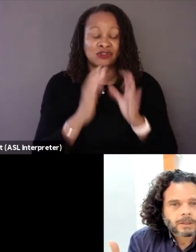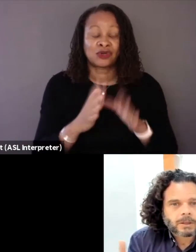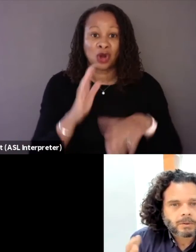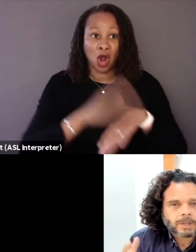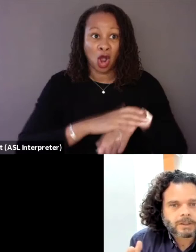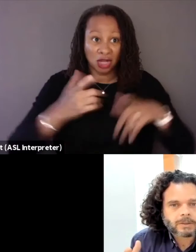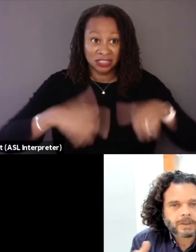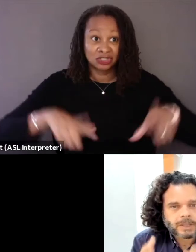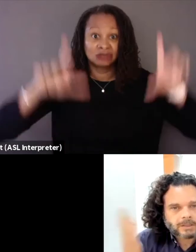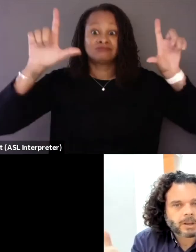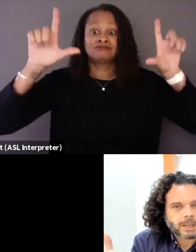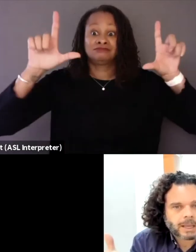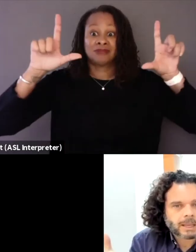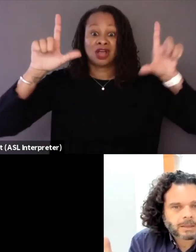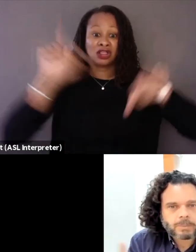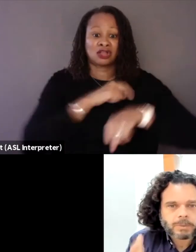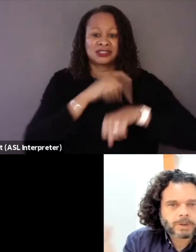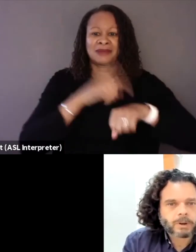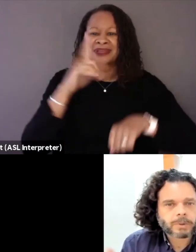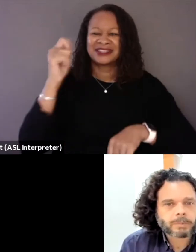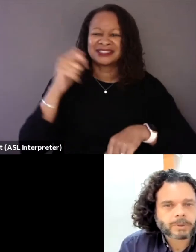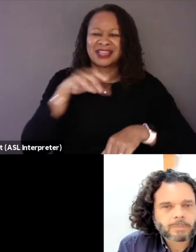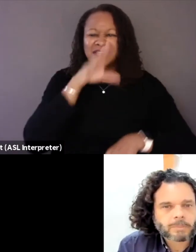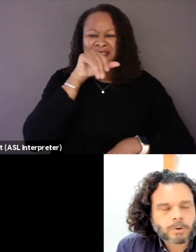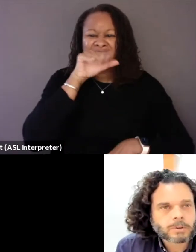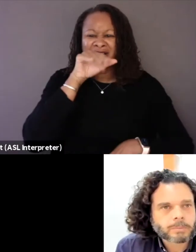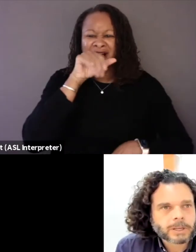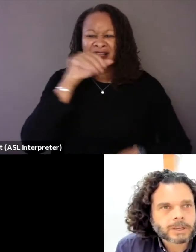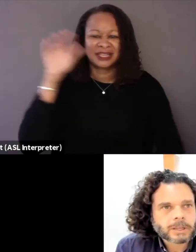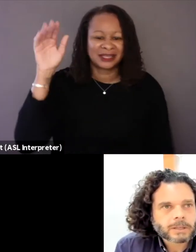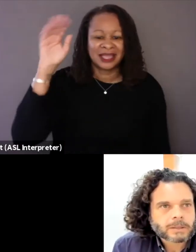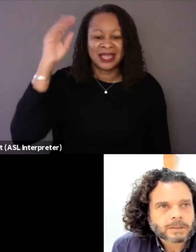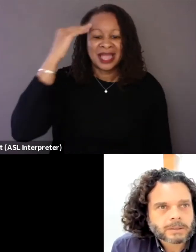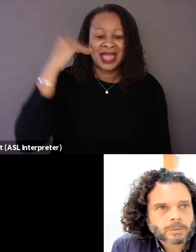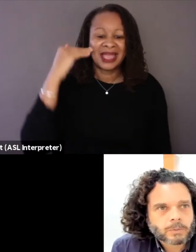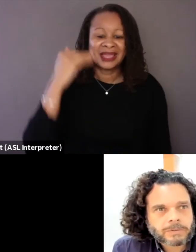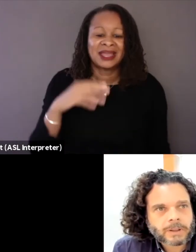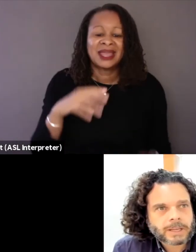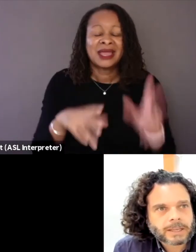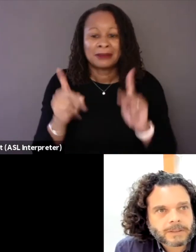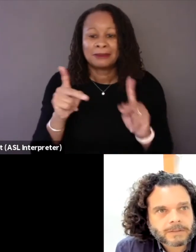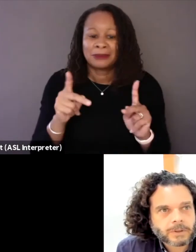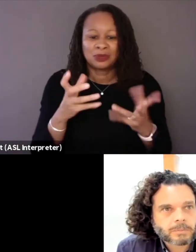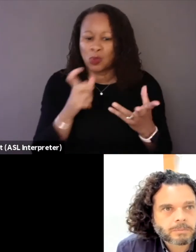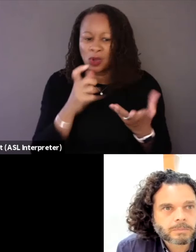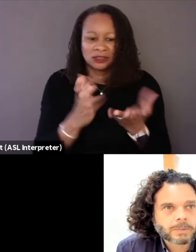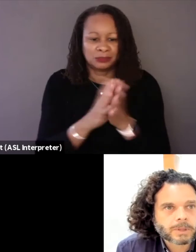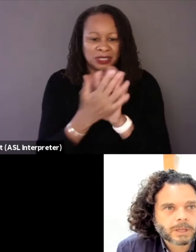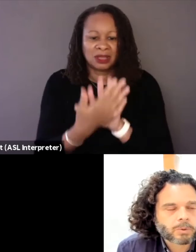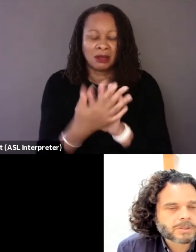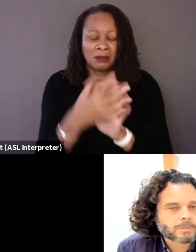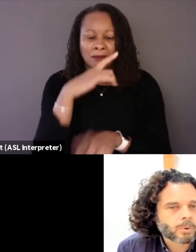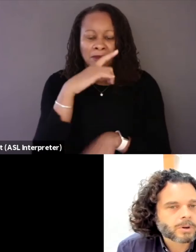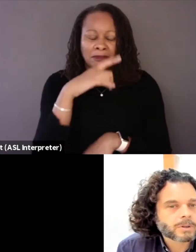you know, because it's like a talking head and people, we don't want people to get bored, but we felt like in this film it was important